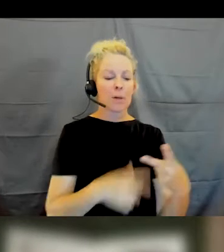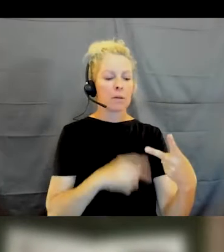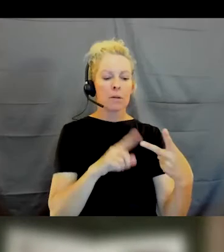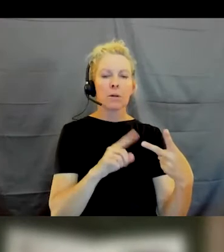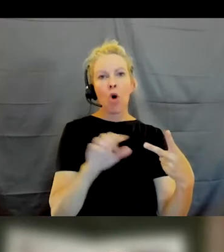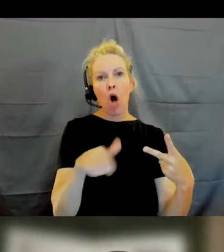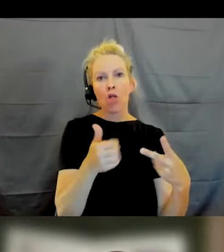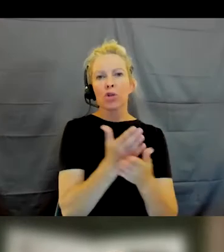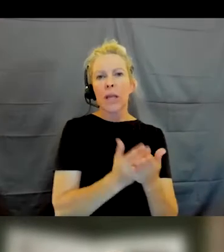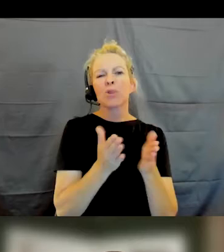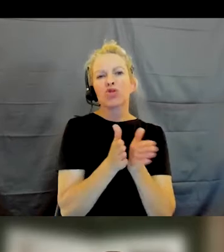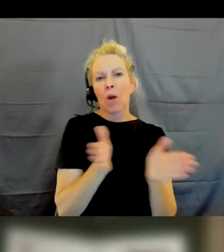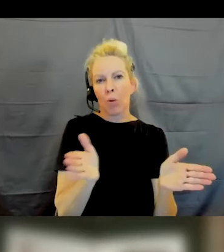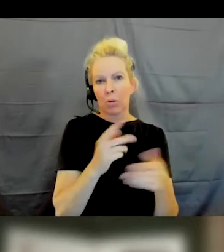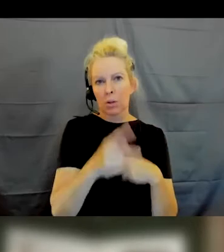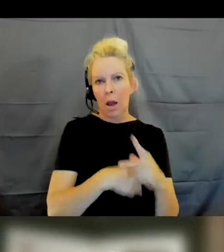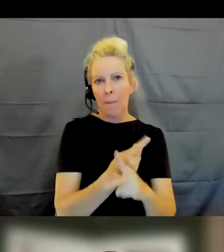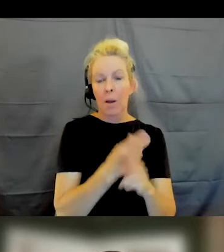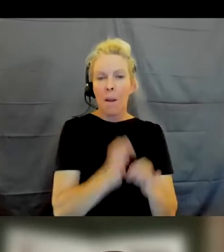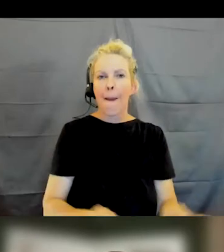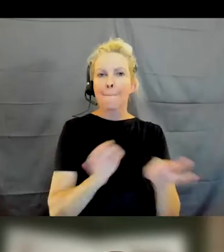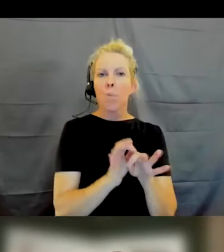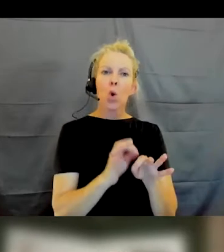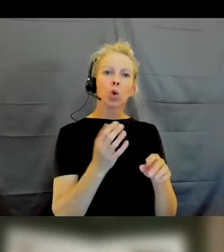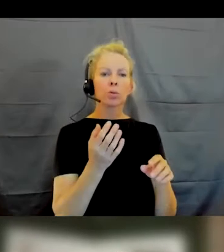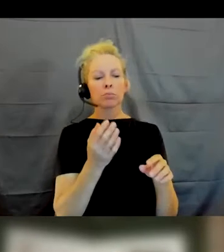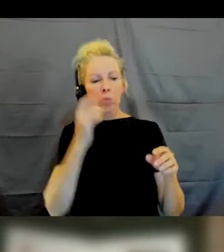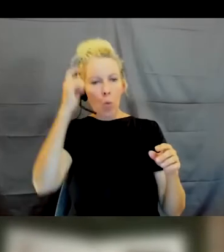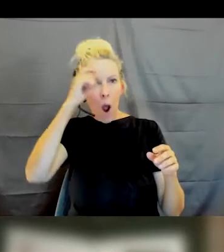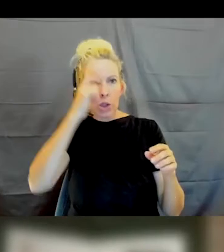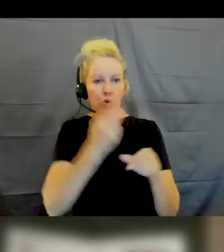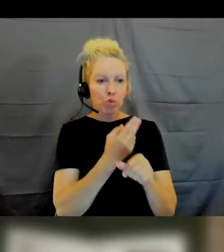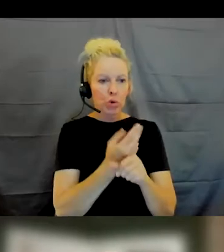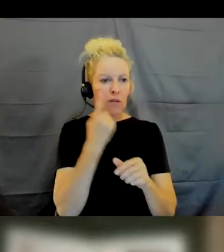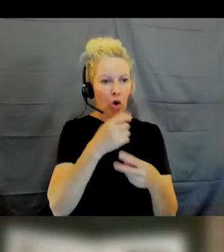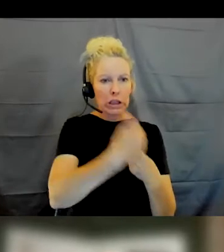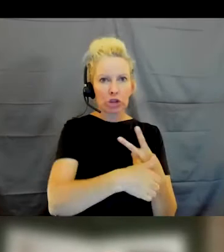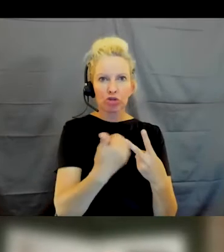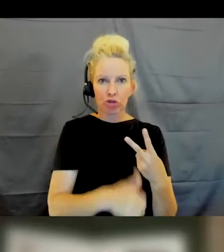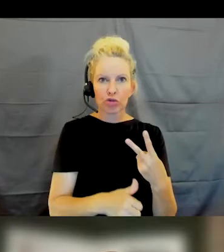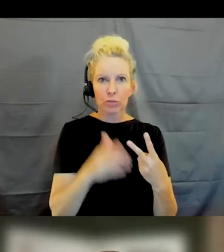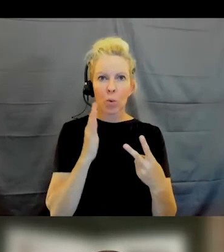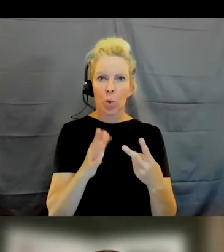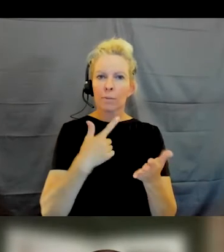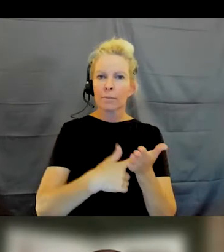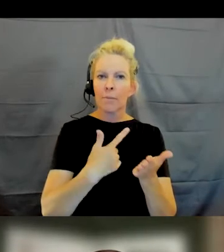make good decisions about where those things are going, and we will cover some common pitfalls and